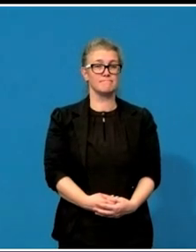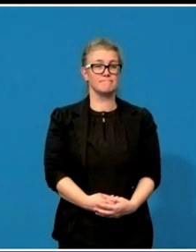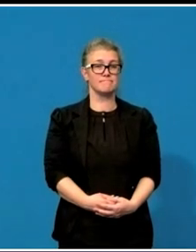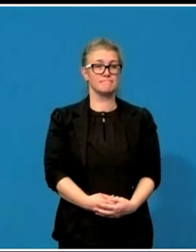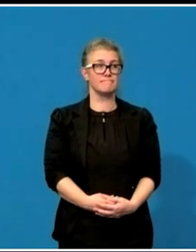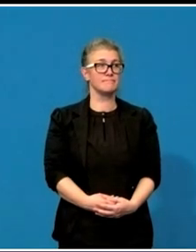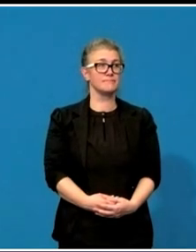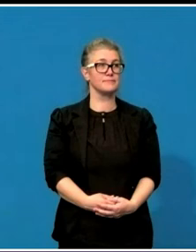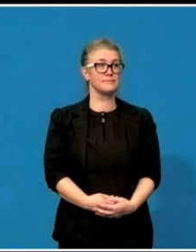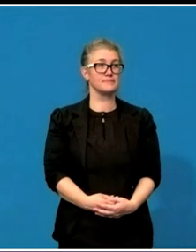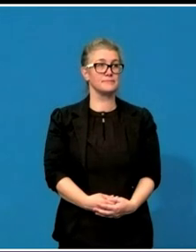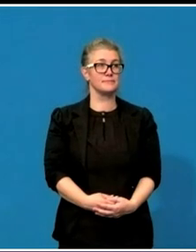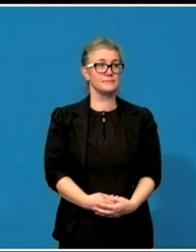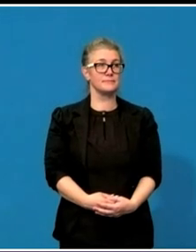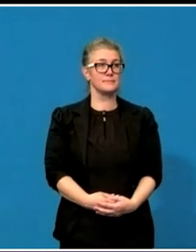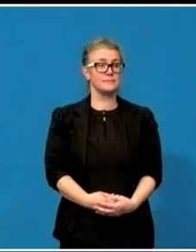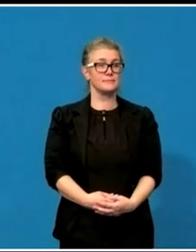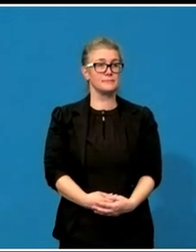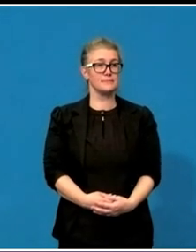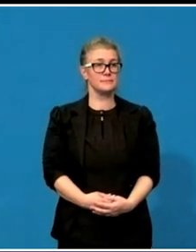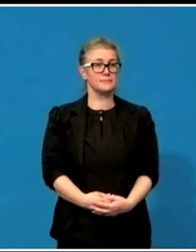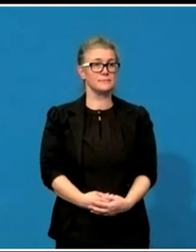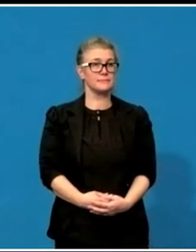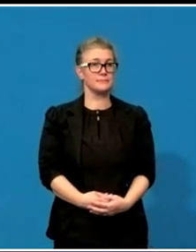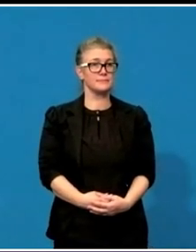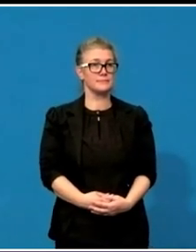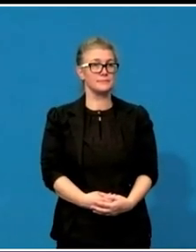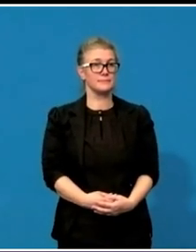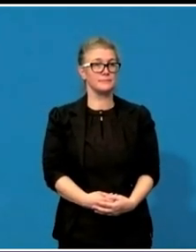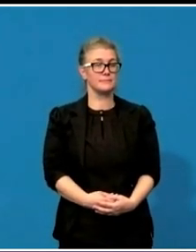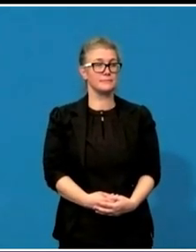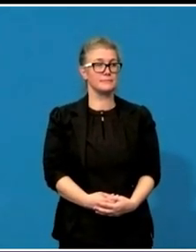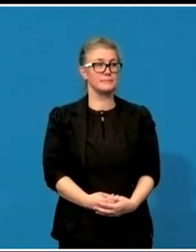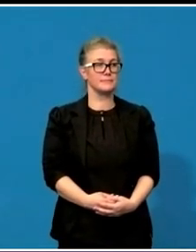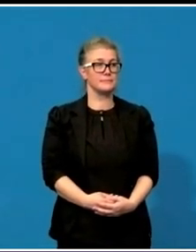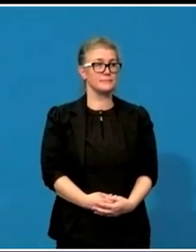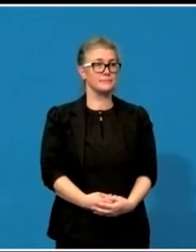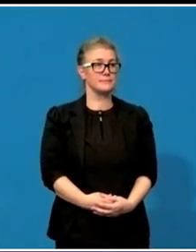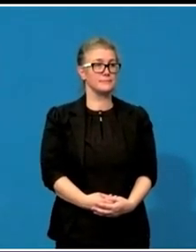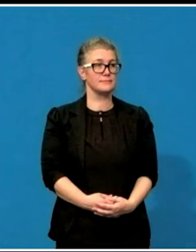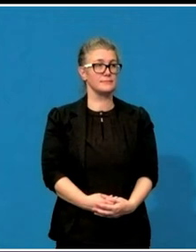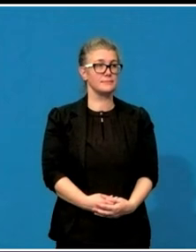With the 74 clients I currently work with, approximately 25 per cent of them are clients